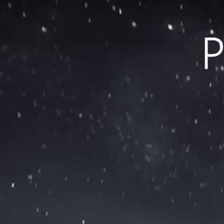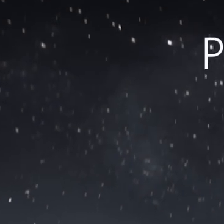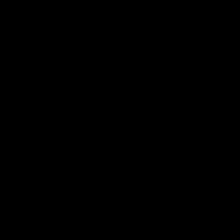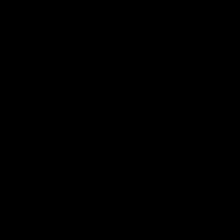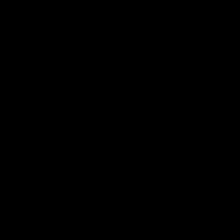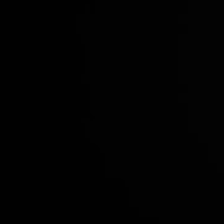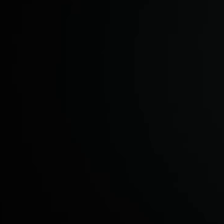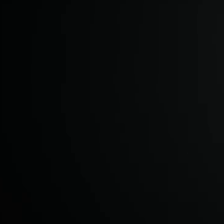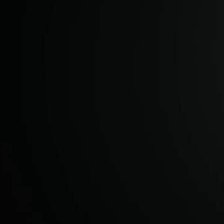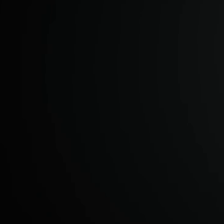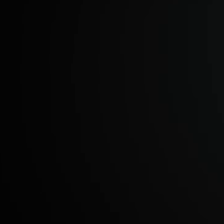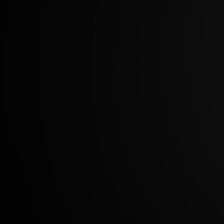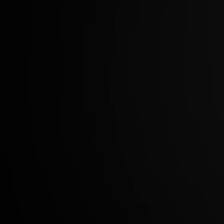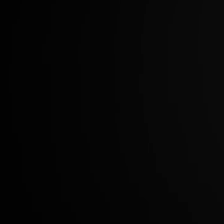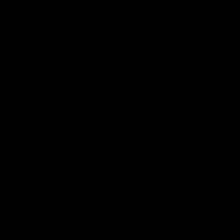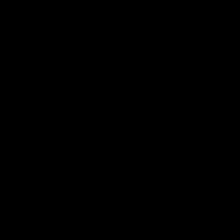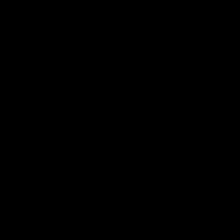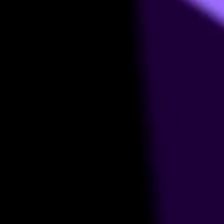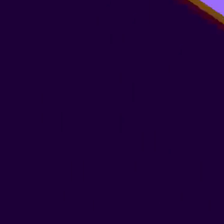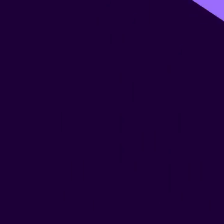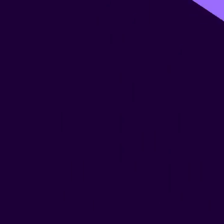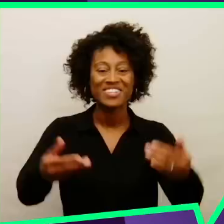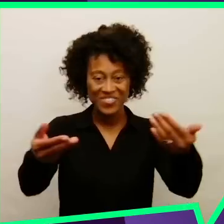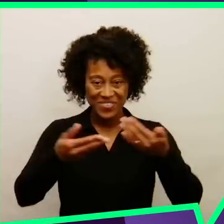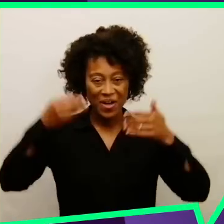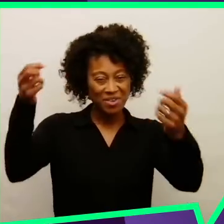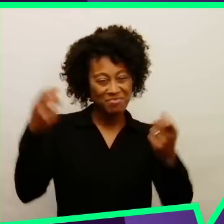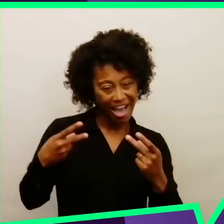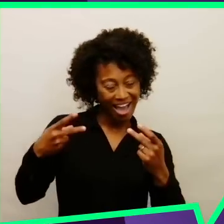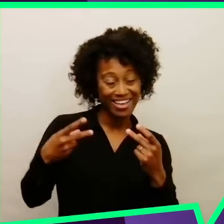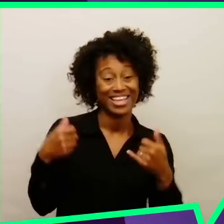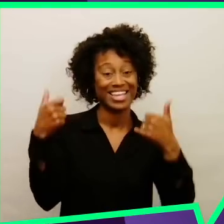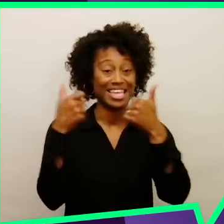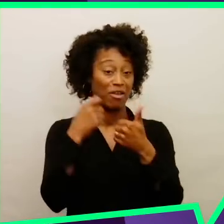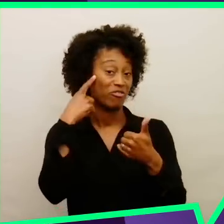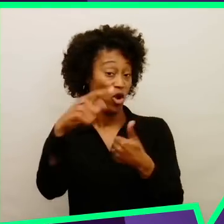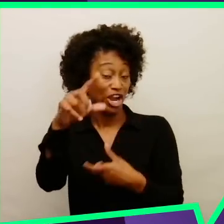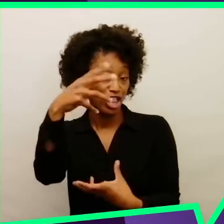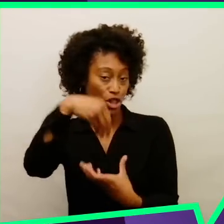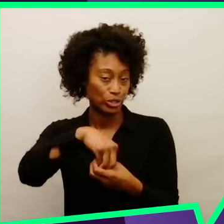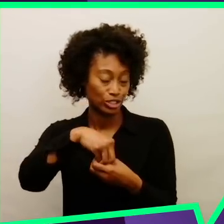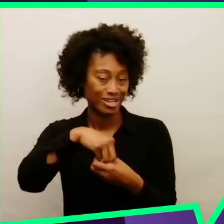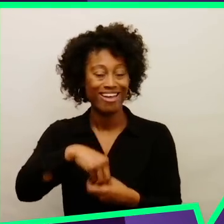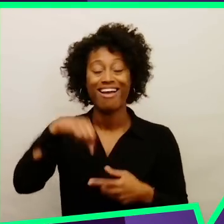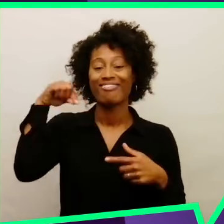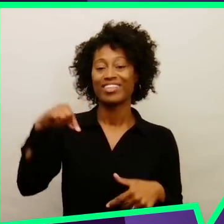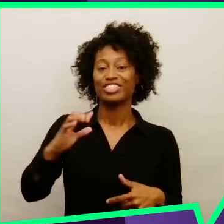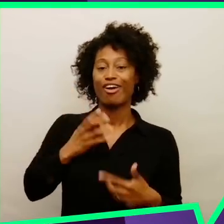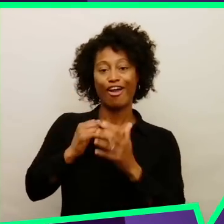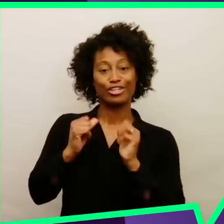[XBOX SOUND] Welcome back. Gaming for Inclusion, this is our showcase.